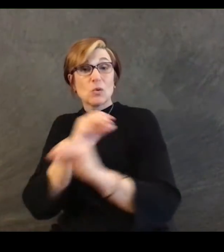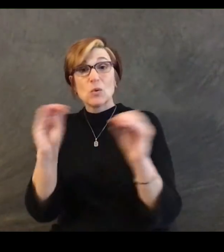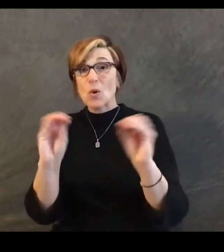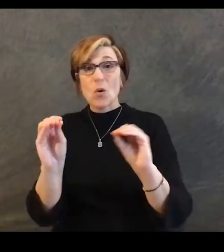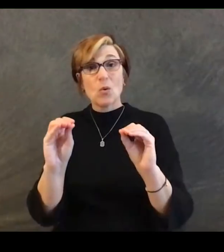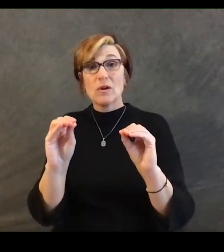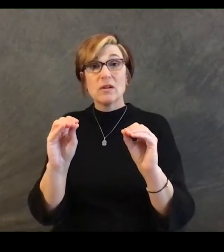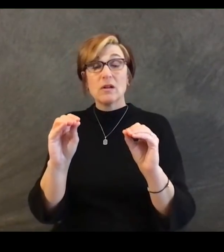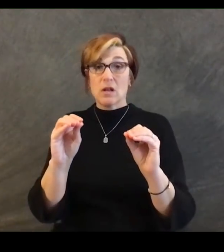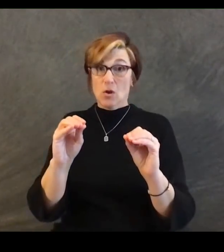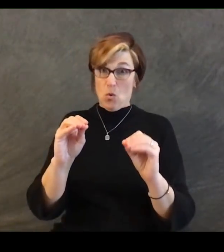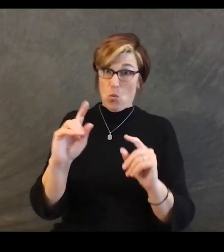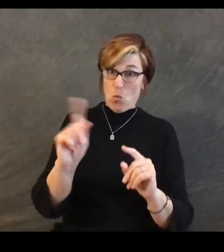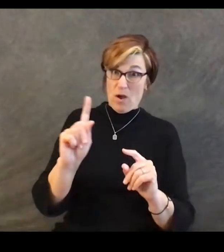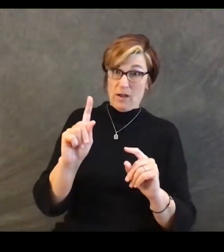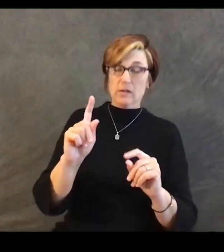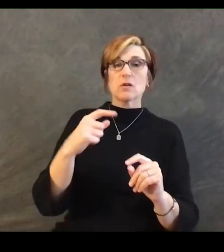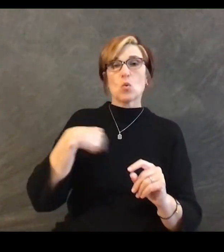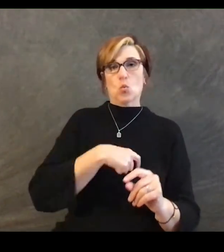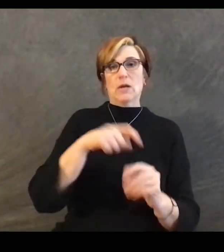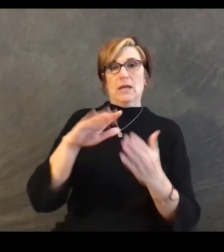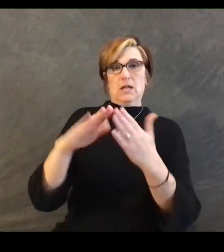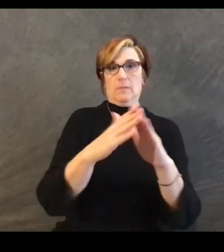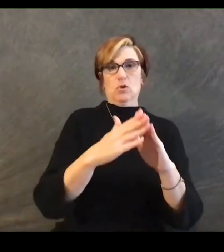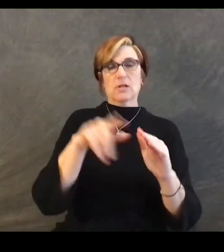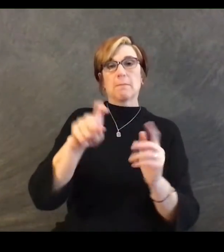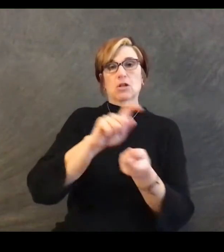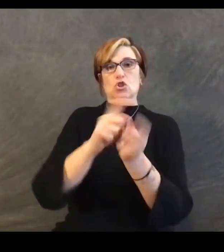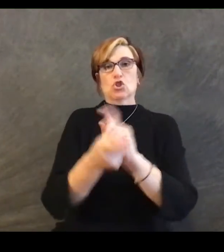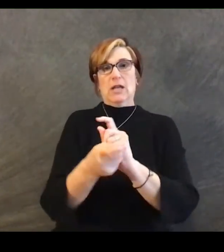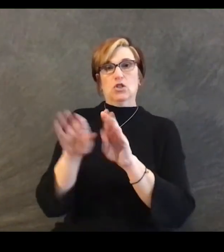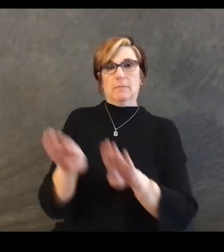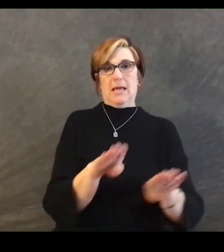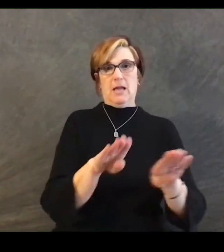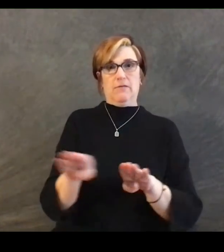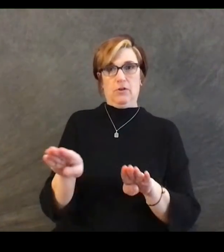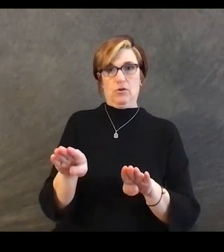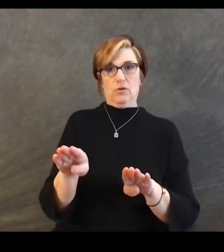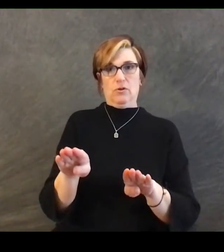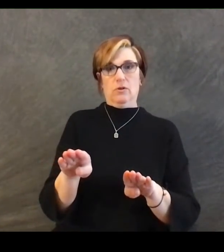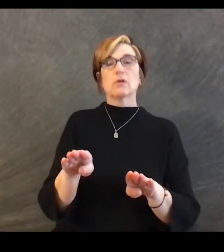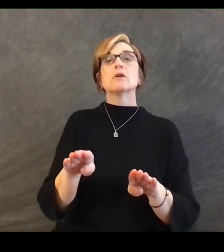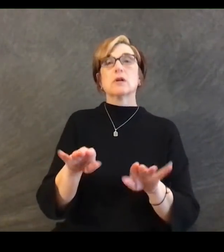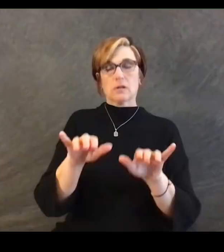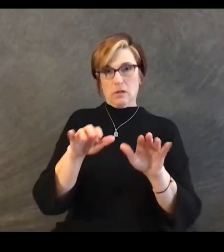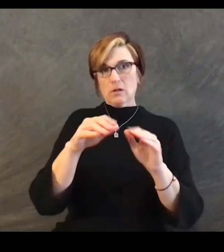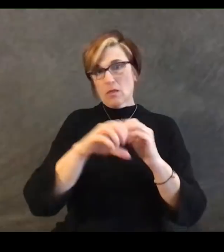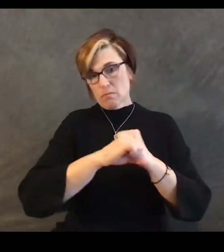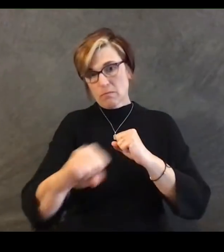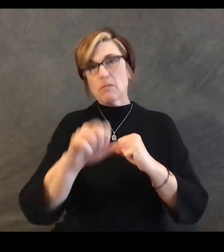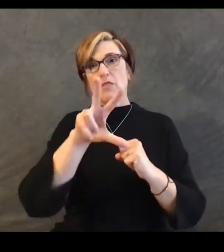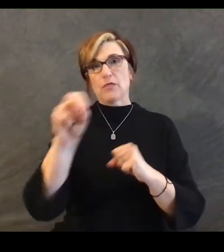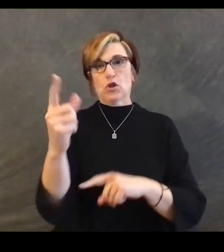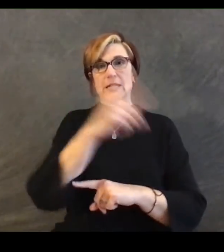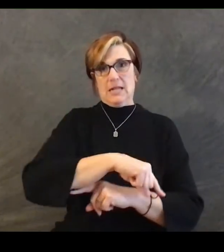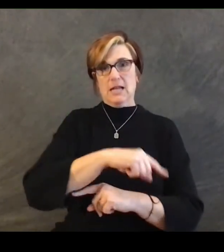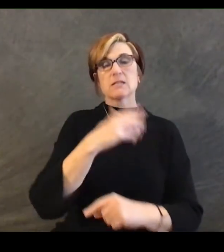that changes the course of this viral pandemic over the next 30 days thank you